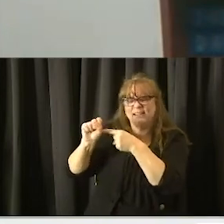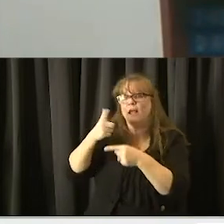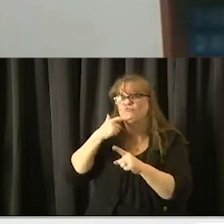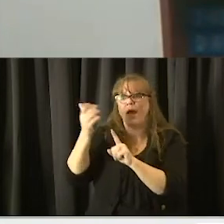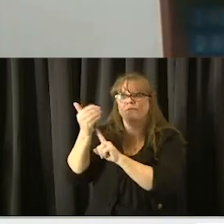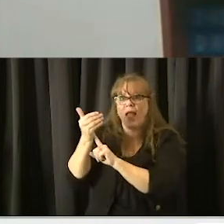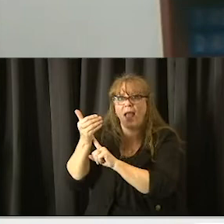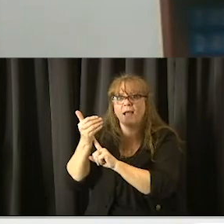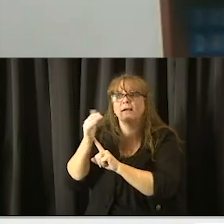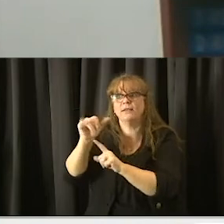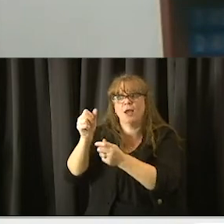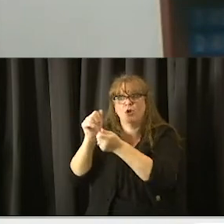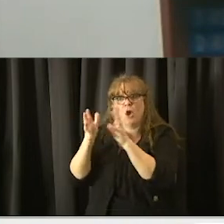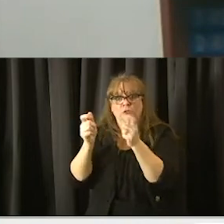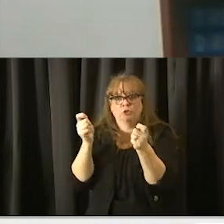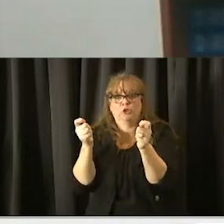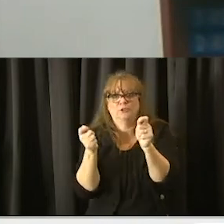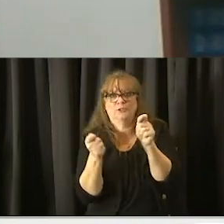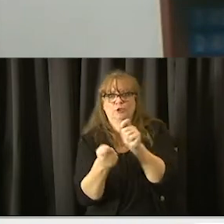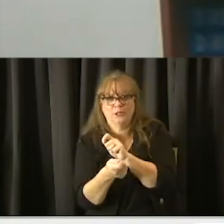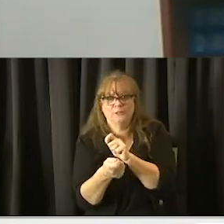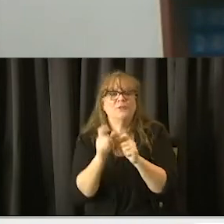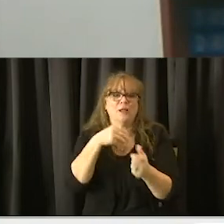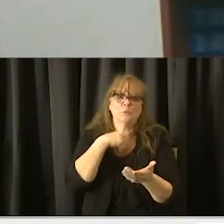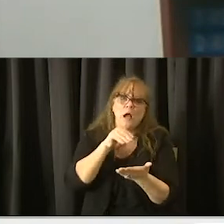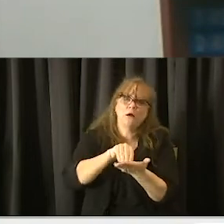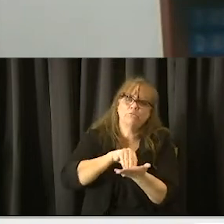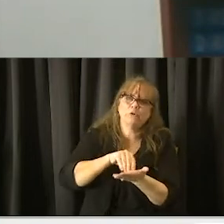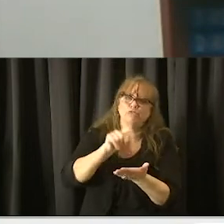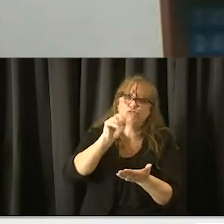at this particular mutation but then we also want to make sure that we are aware of any other